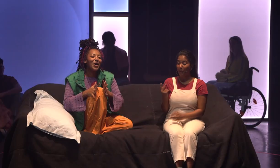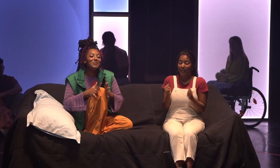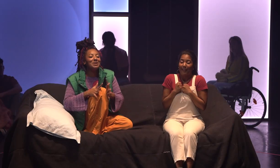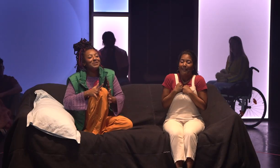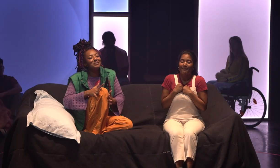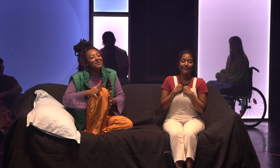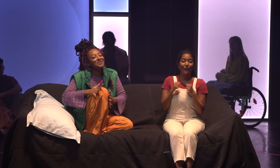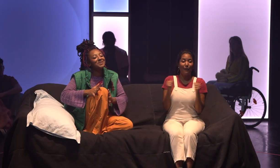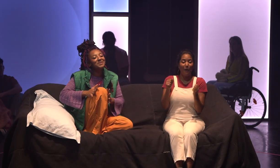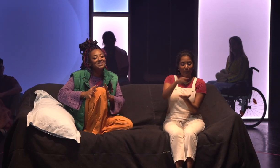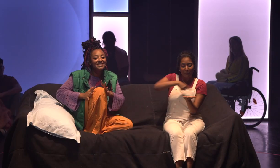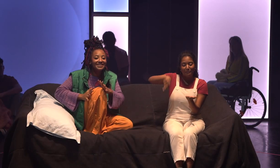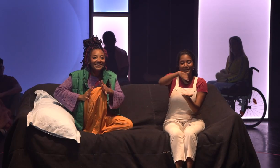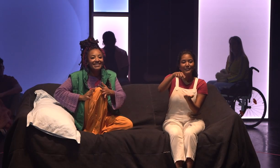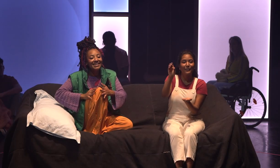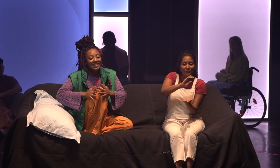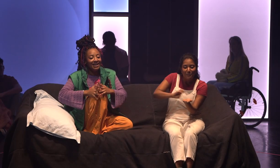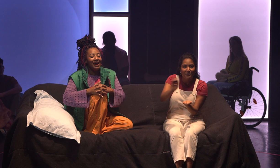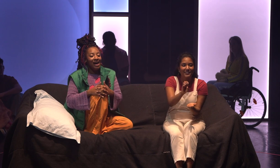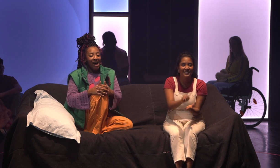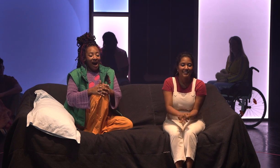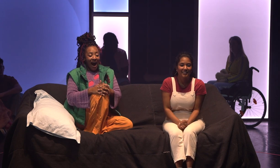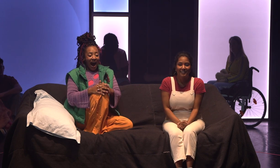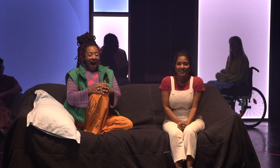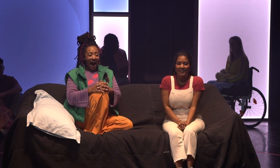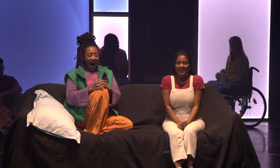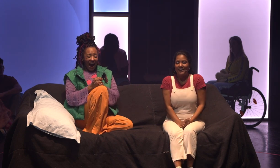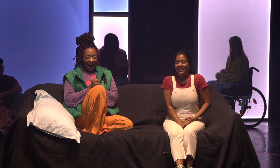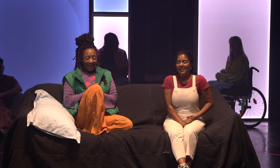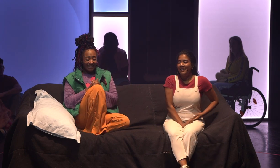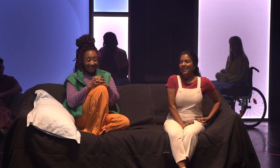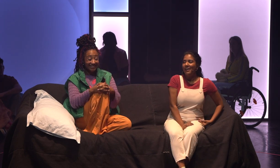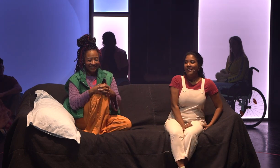shared love of cold pizza with hot sauce. [ SASHA YAWNS ]